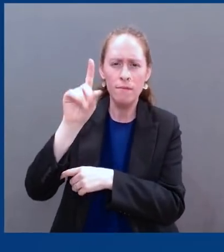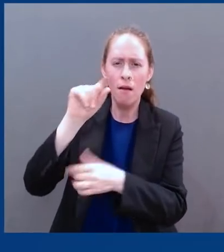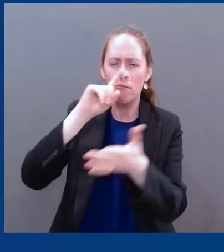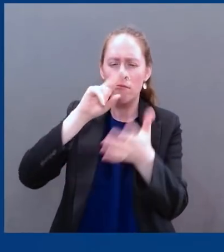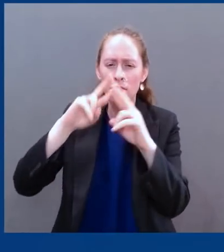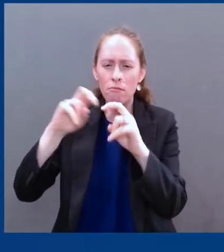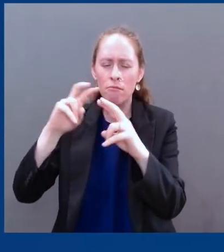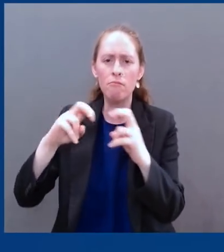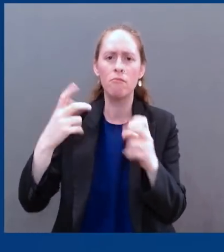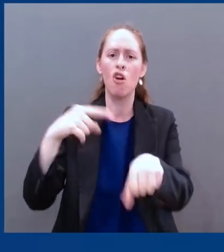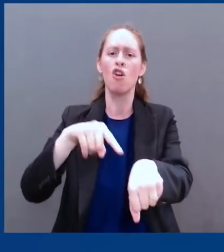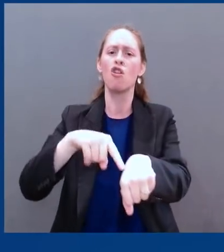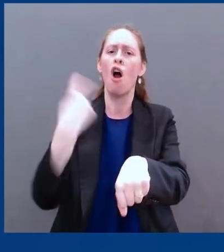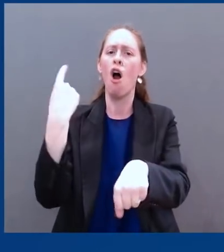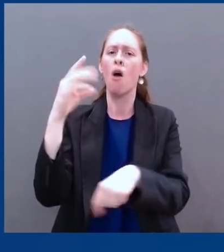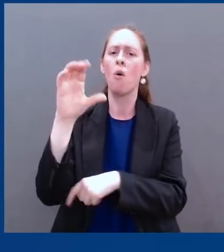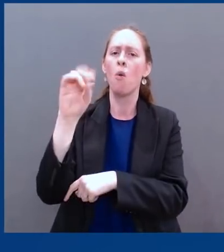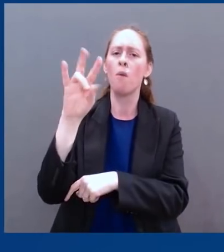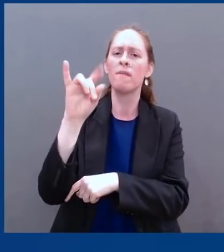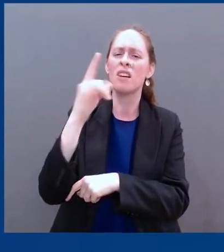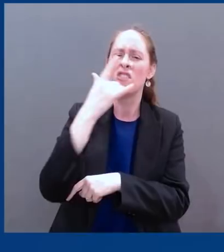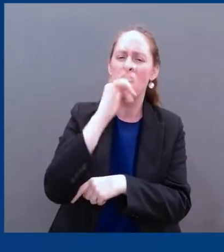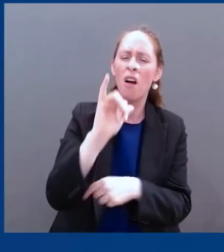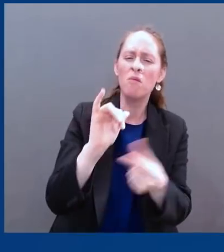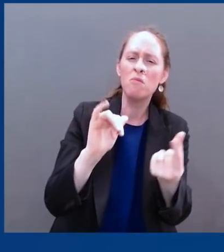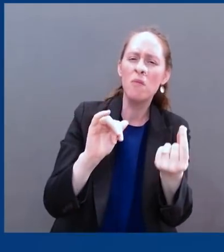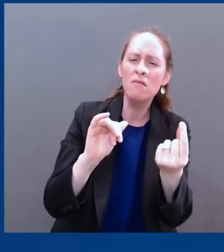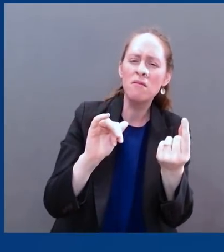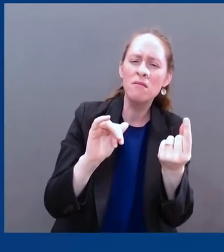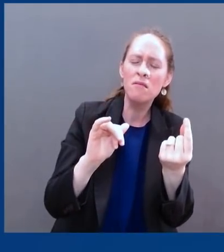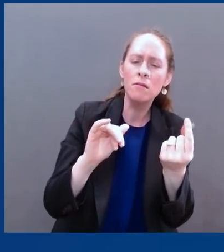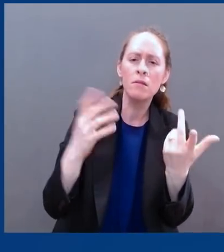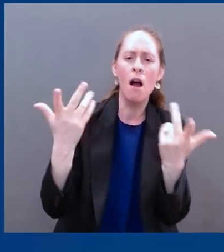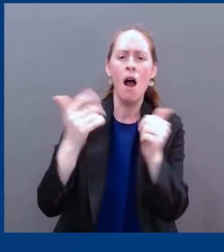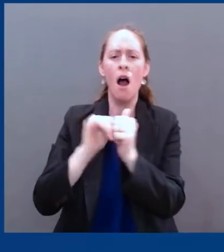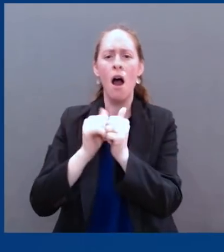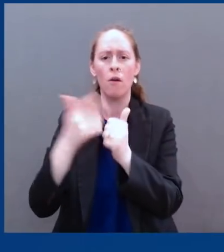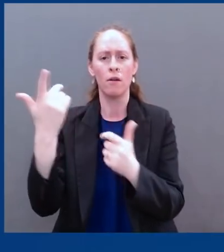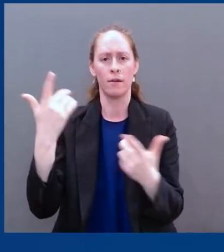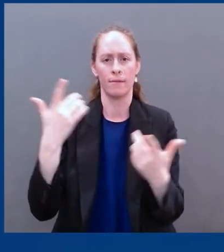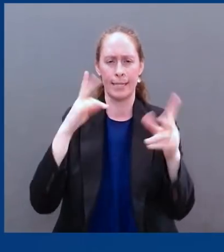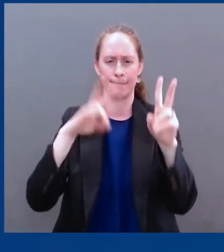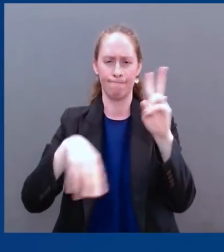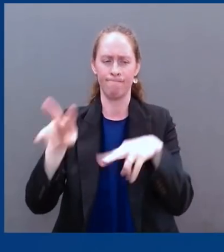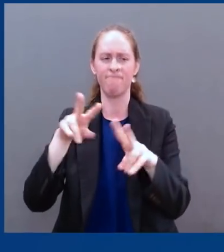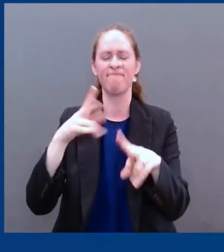and where a fourth shot fits in with that. There's also the immediate situation of looking